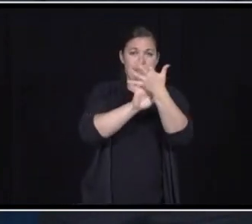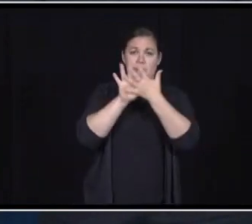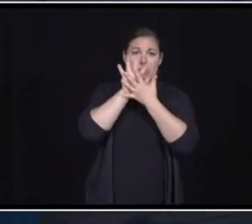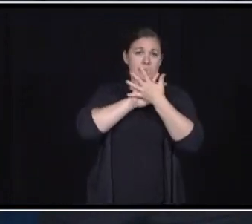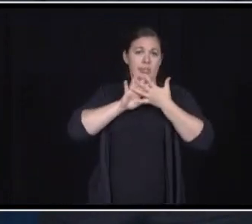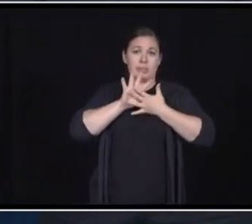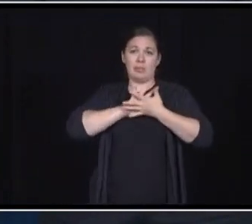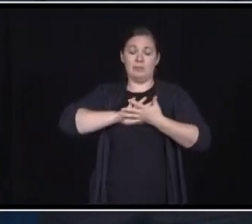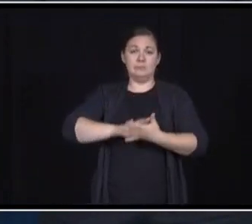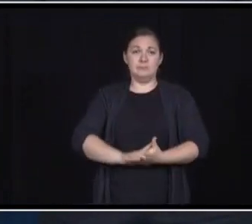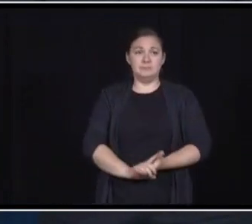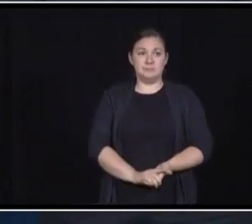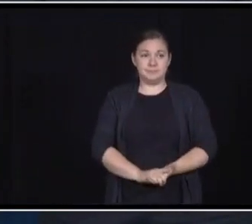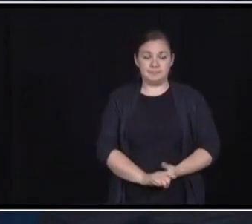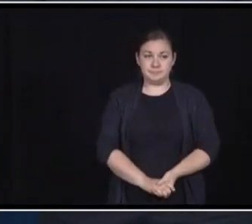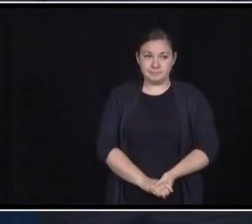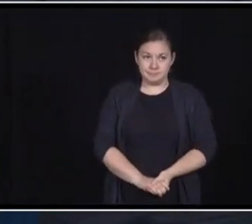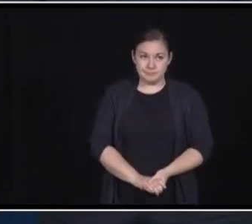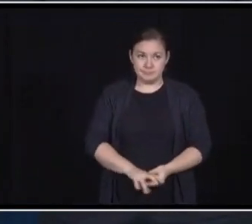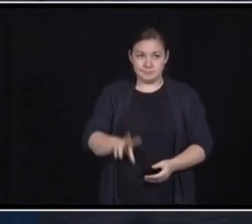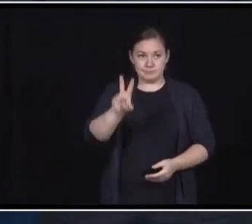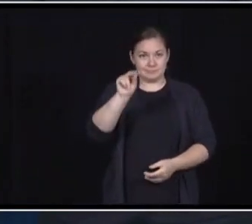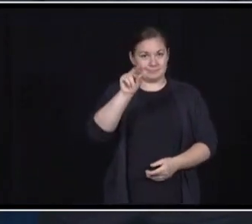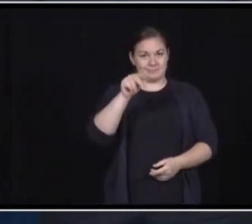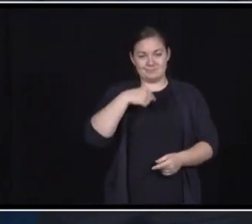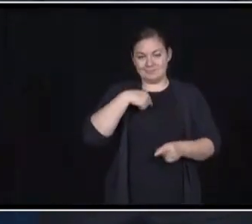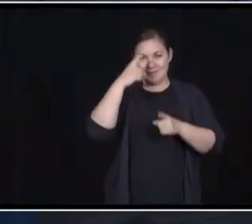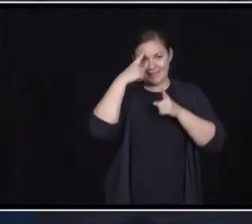provinces trying to communicate any longer? And that they are tuning you out?